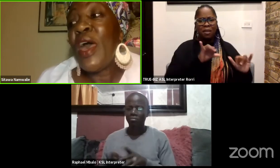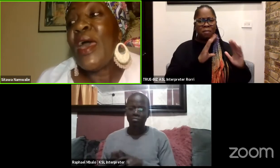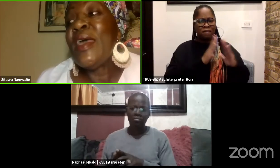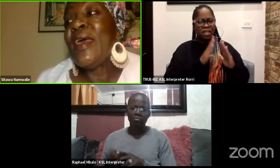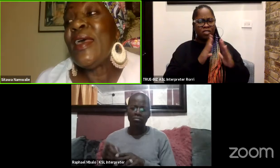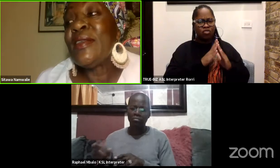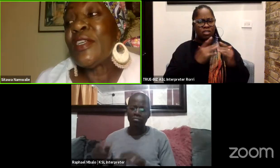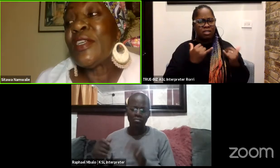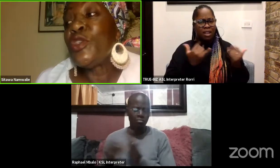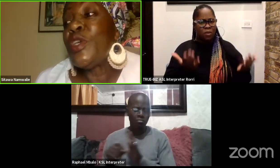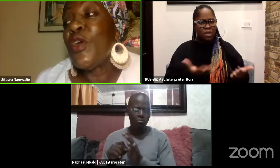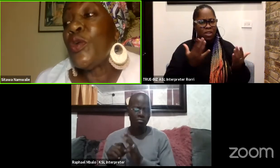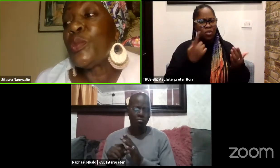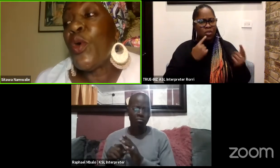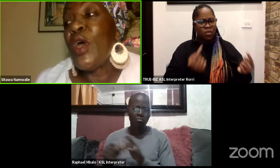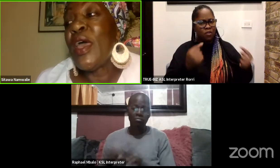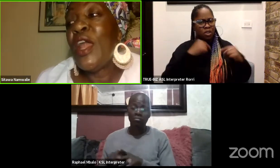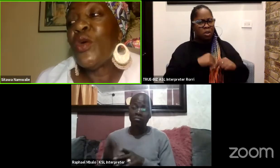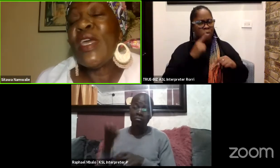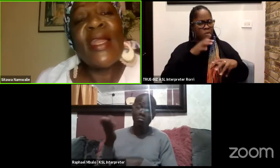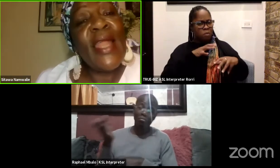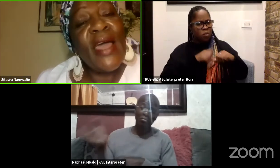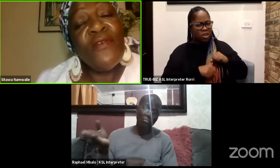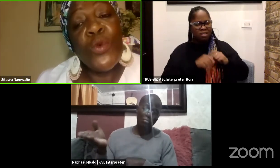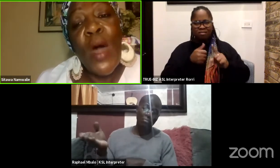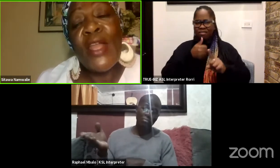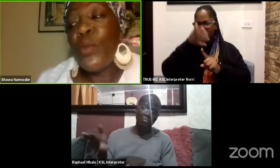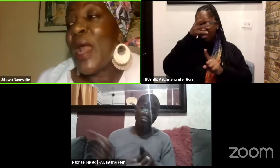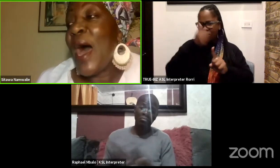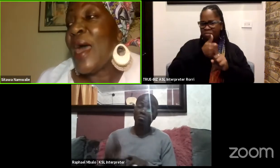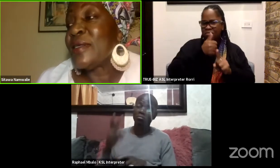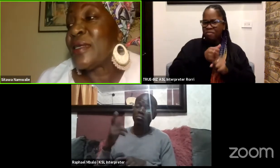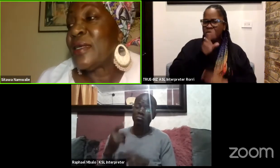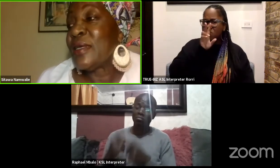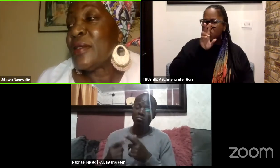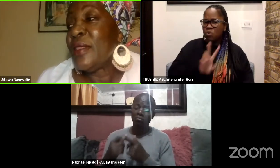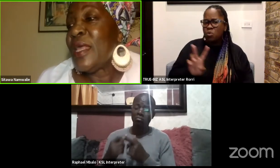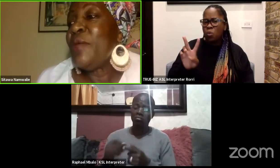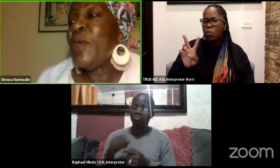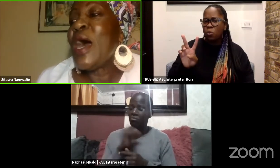There is, the two-year old boy looking at life through wide open eyes, then he becomes